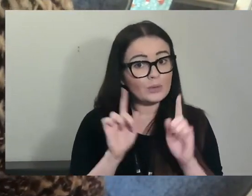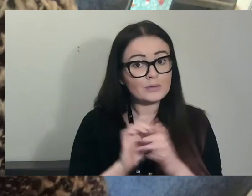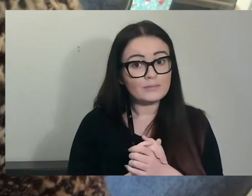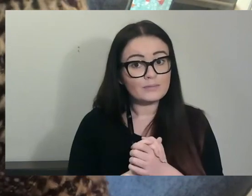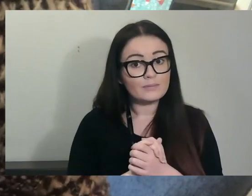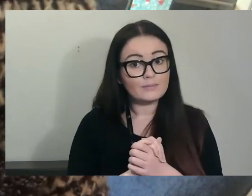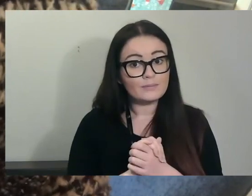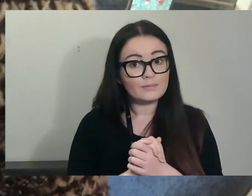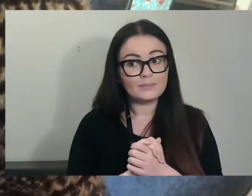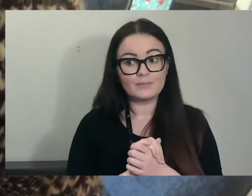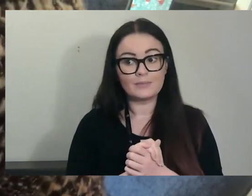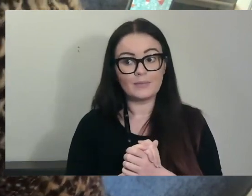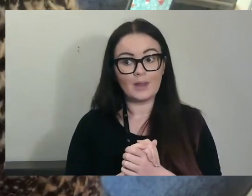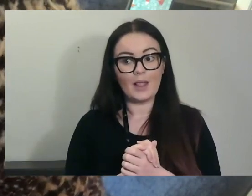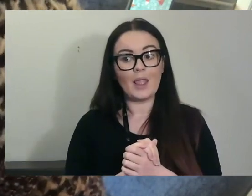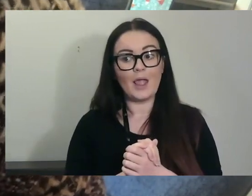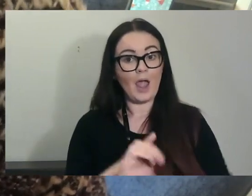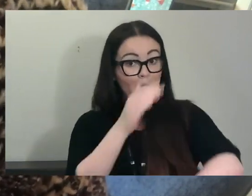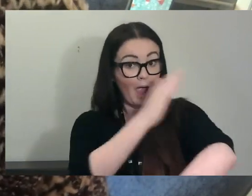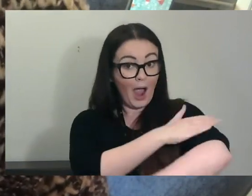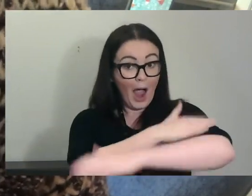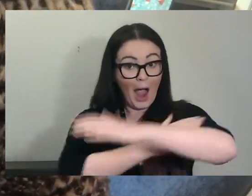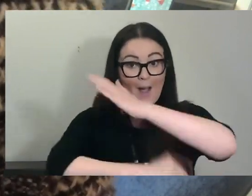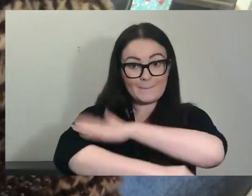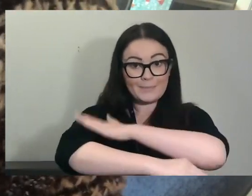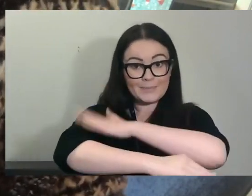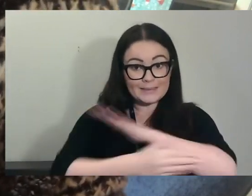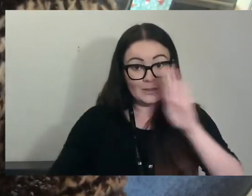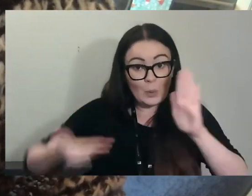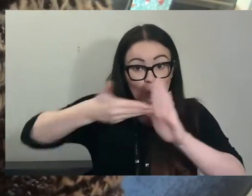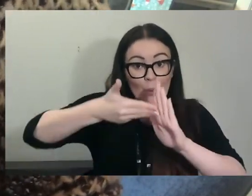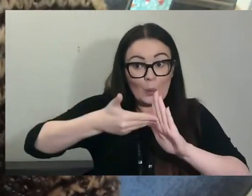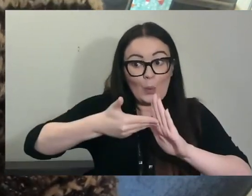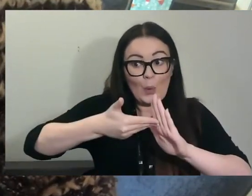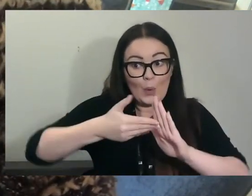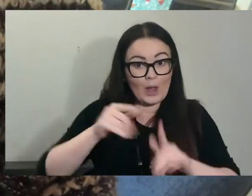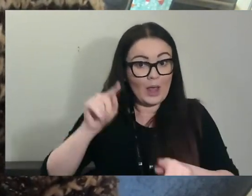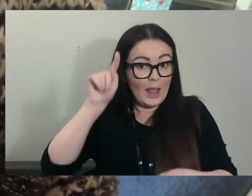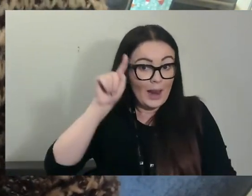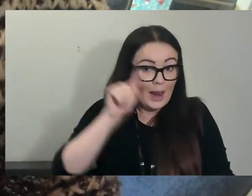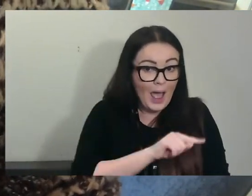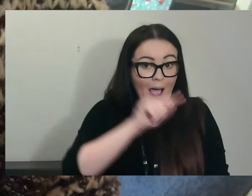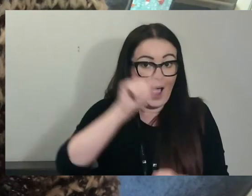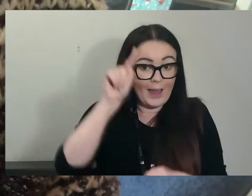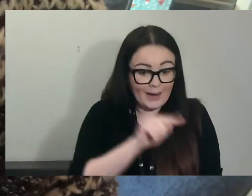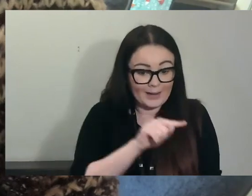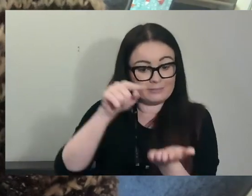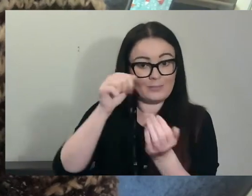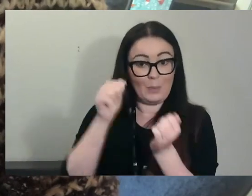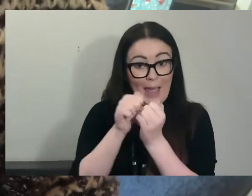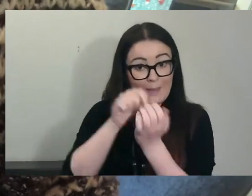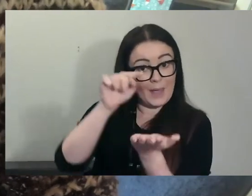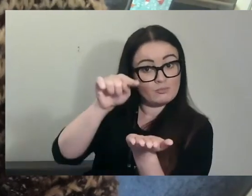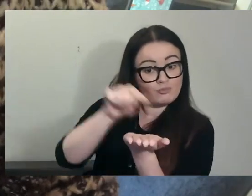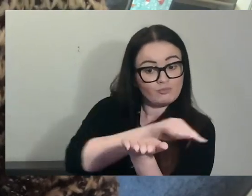teddy bear some red arms this time so I'm going to do a line I'm going to go down